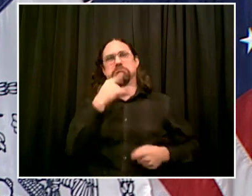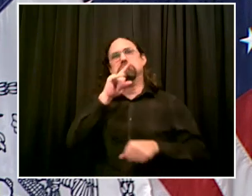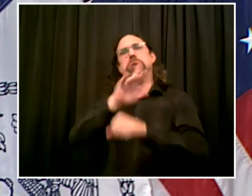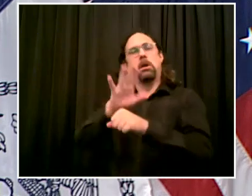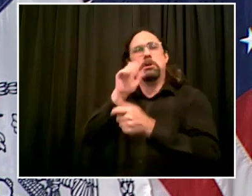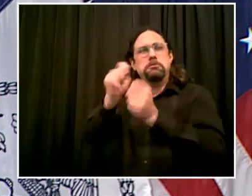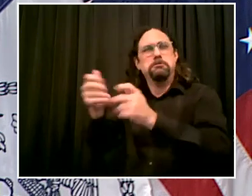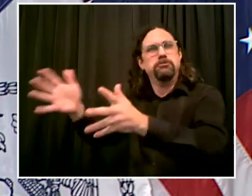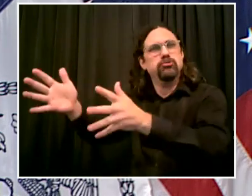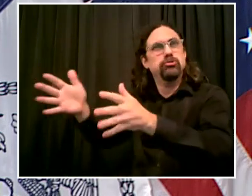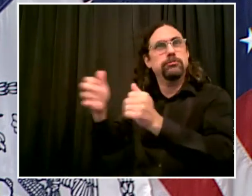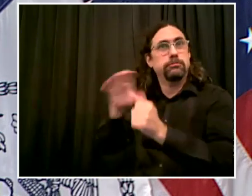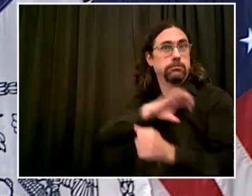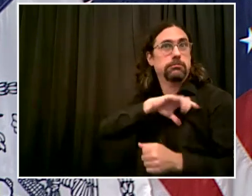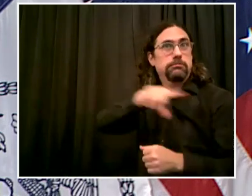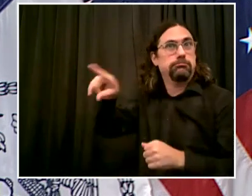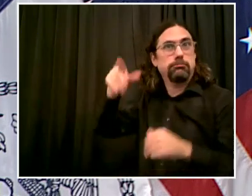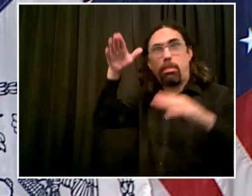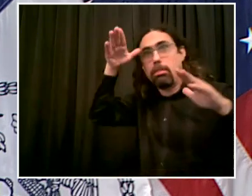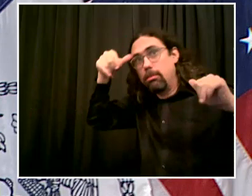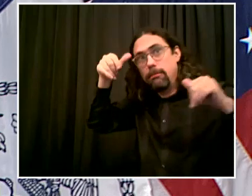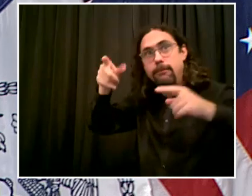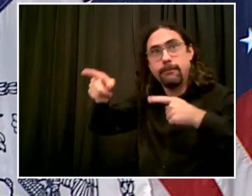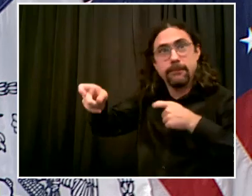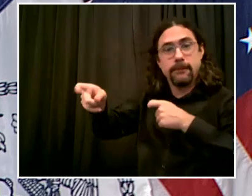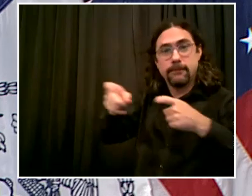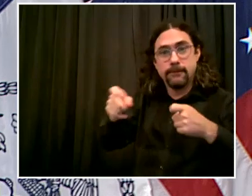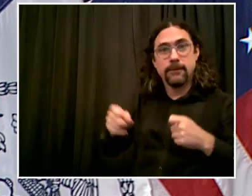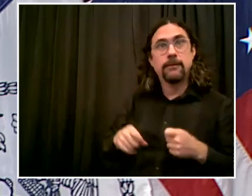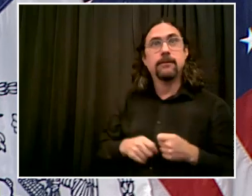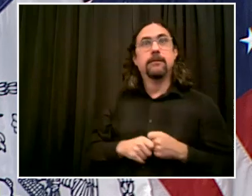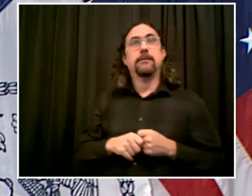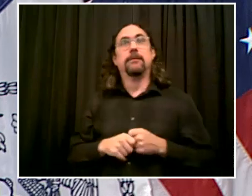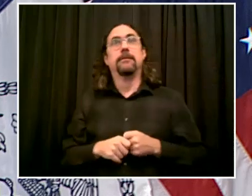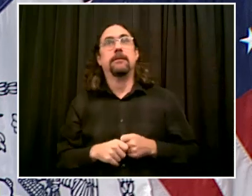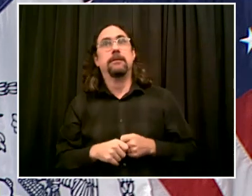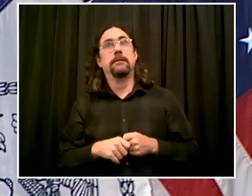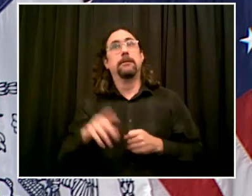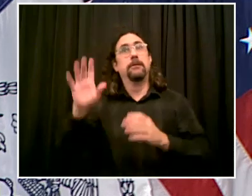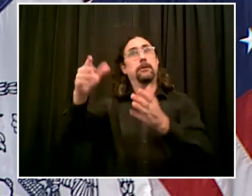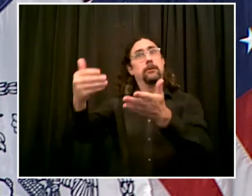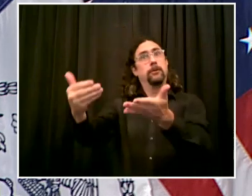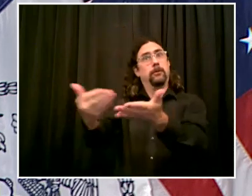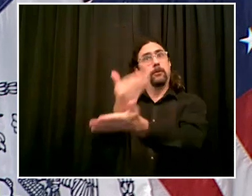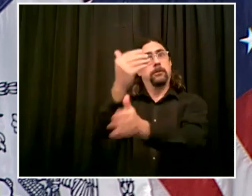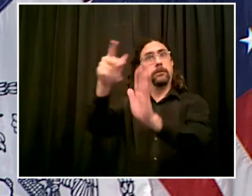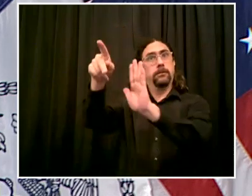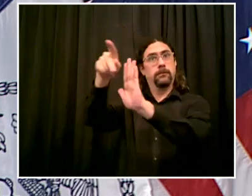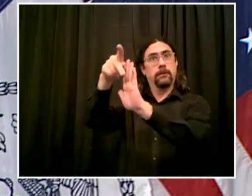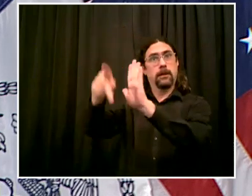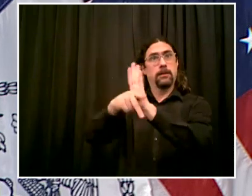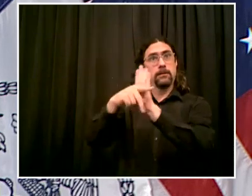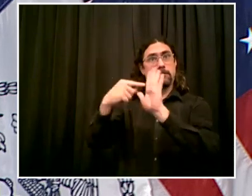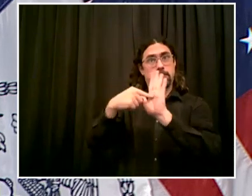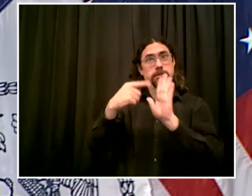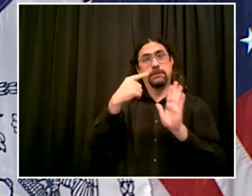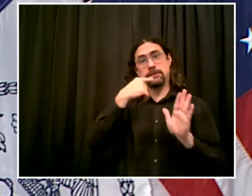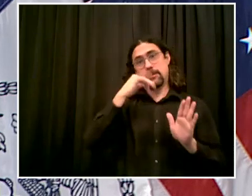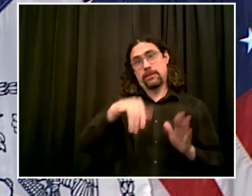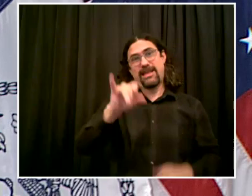RELATED TICKETS BEFORE LOSING THEIR PERMIT. IS THAT THE THRESHOLD THAT YOU WANTED WHEN